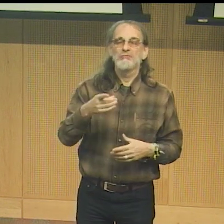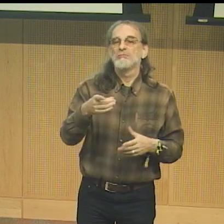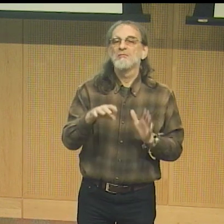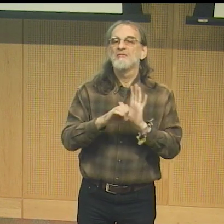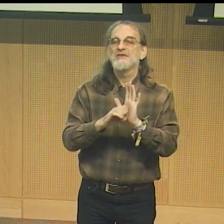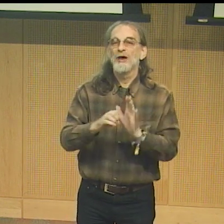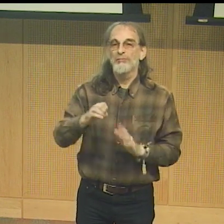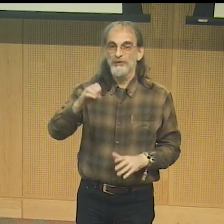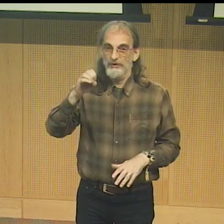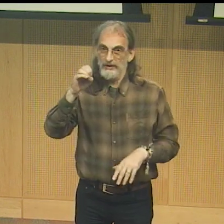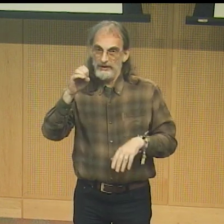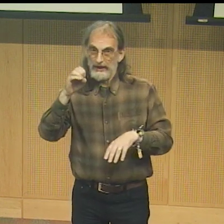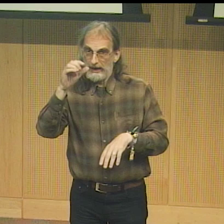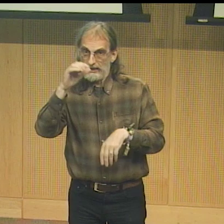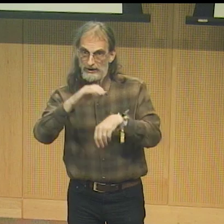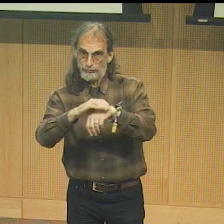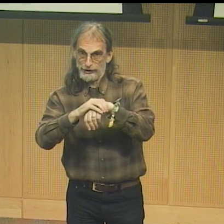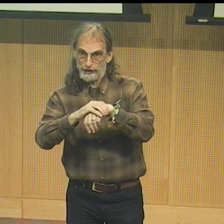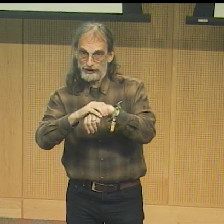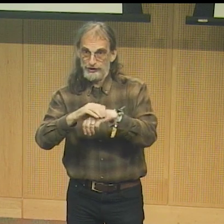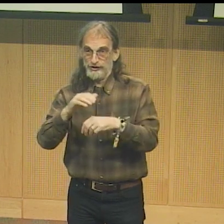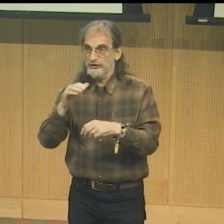For example, when the British colonized India...